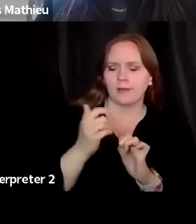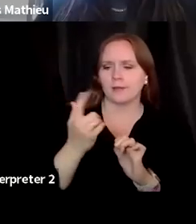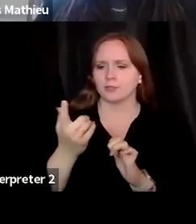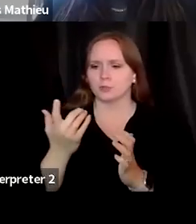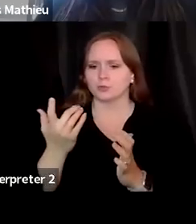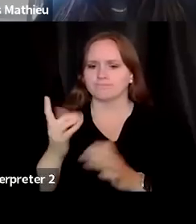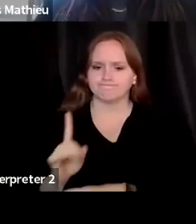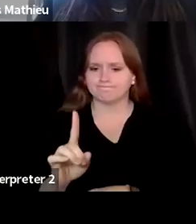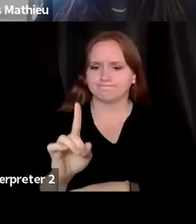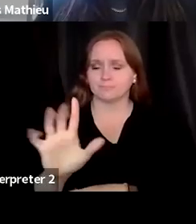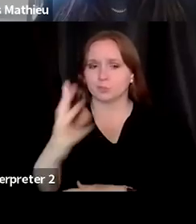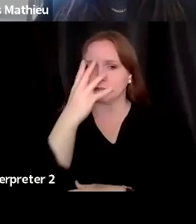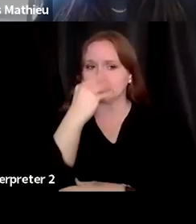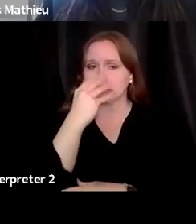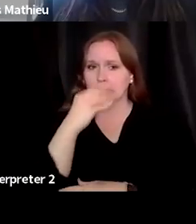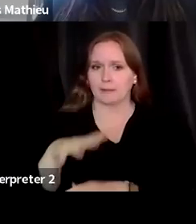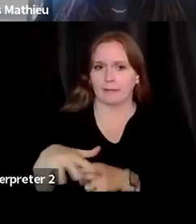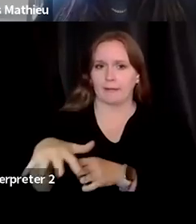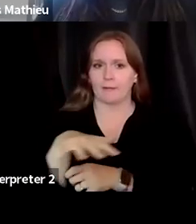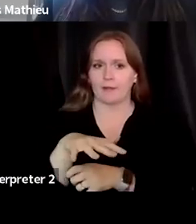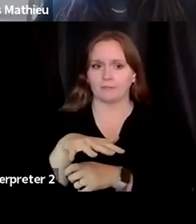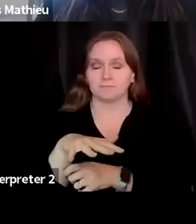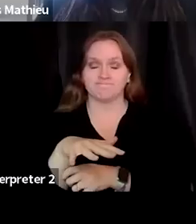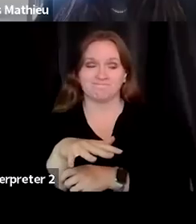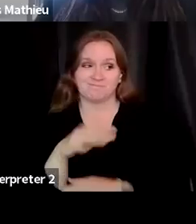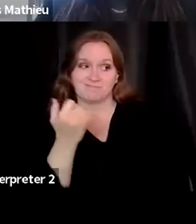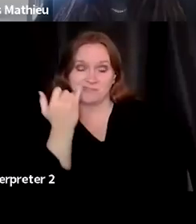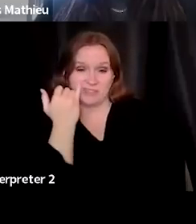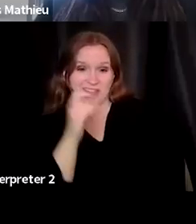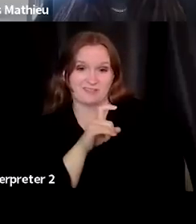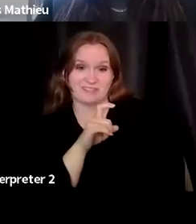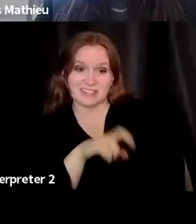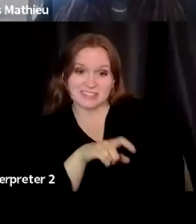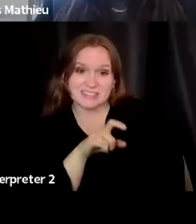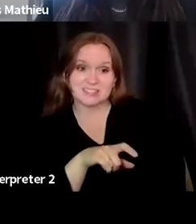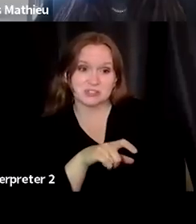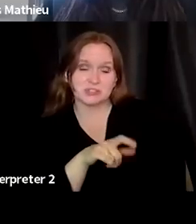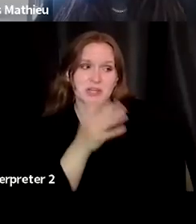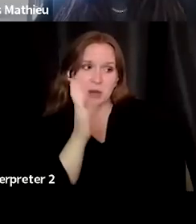And if it's warranted, I'll be honest about my safety concerns